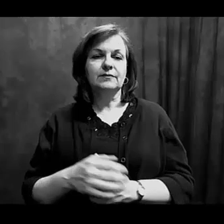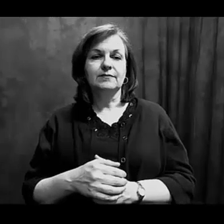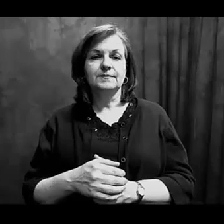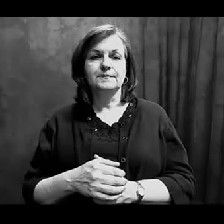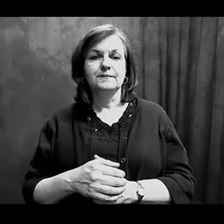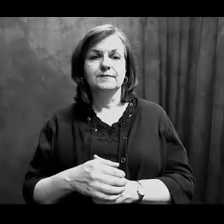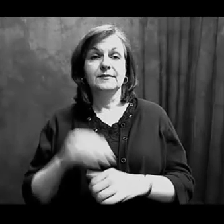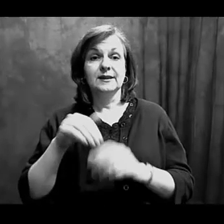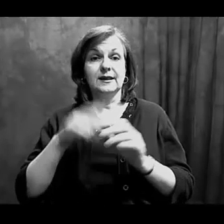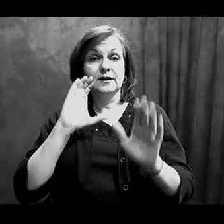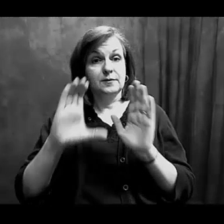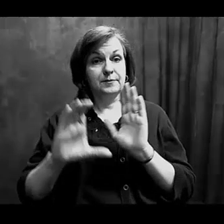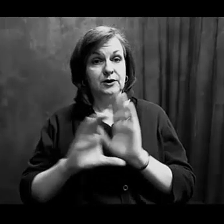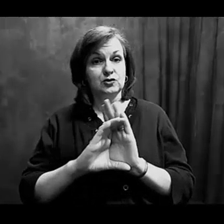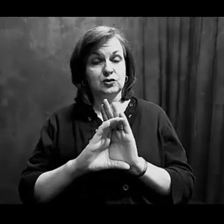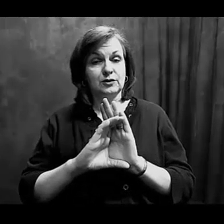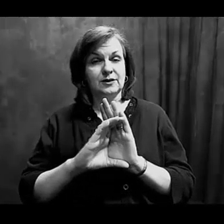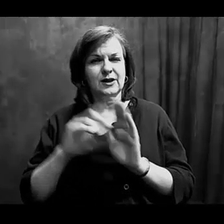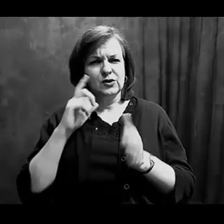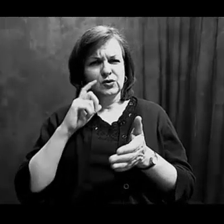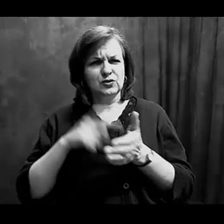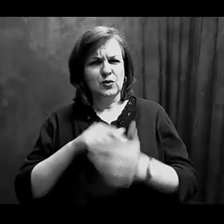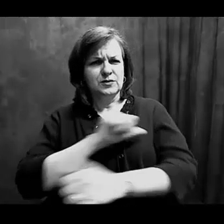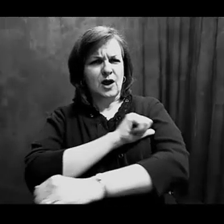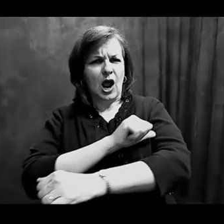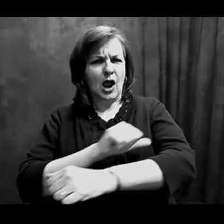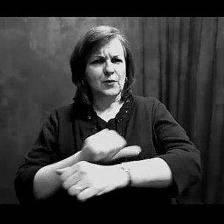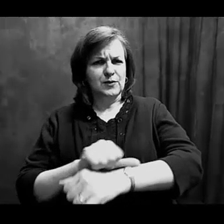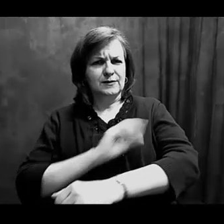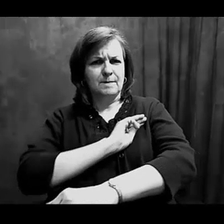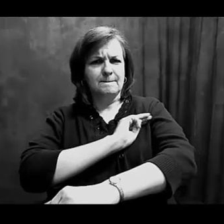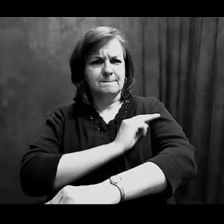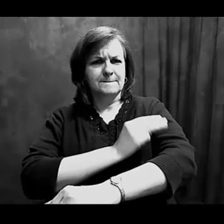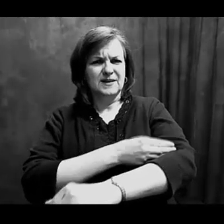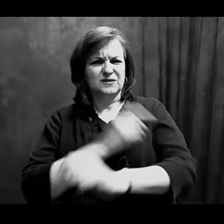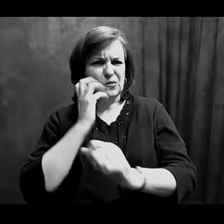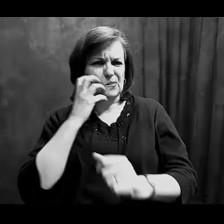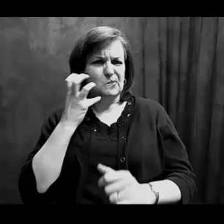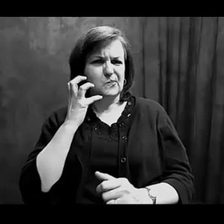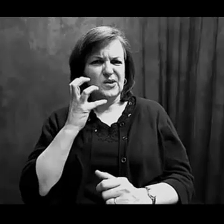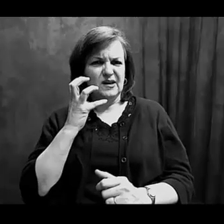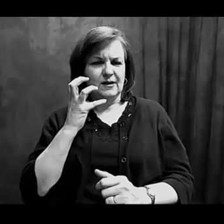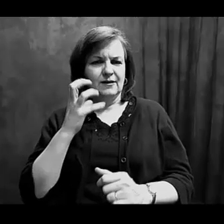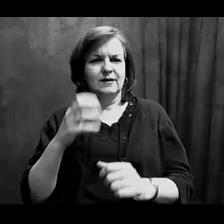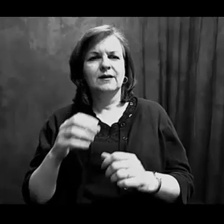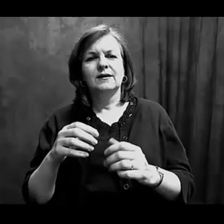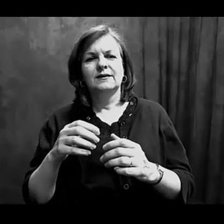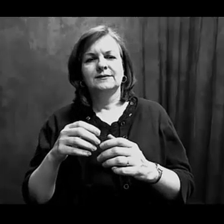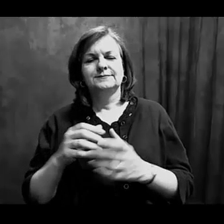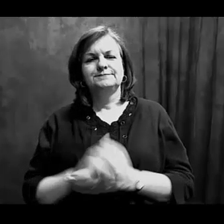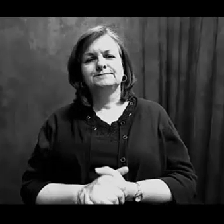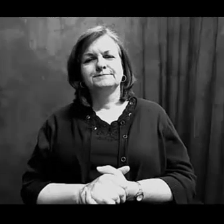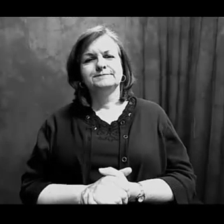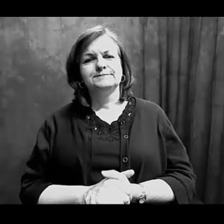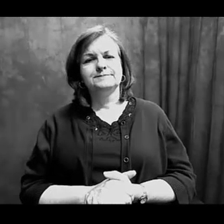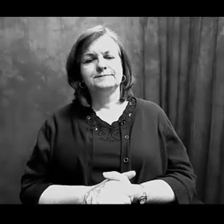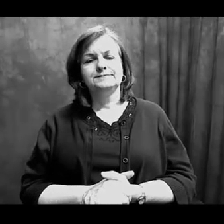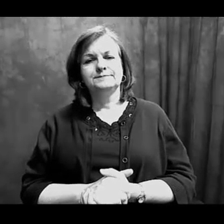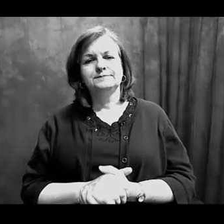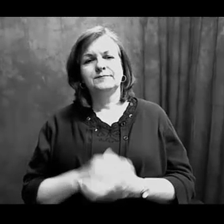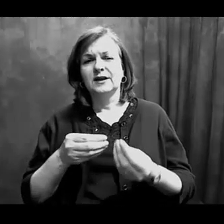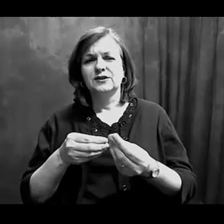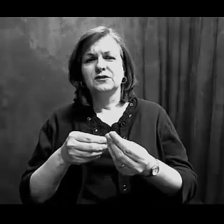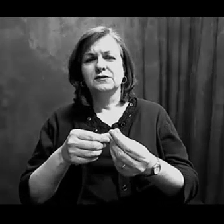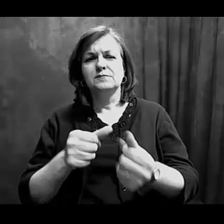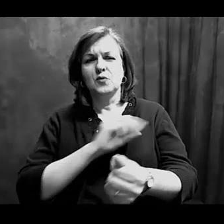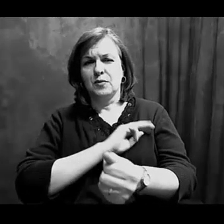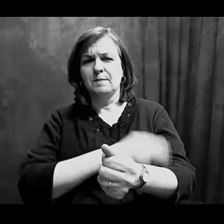so we look here -- the arteries you notice have very large levels of smooth muscle very thick smooth muscle